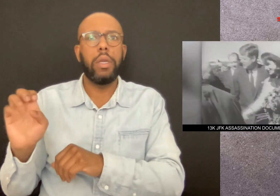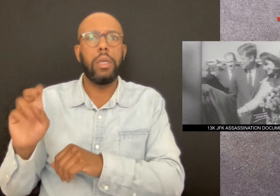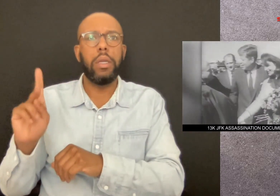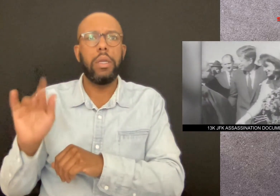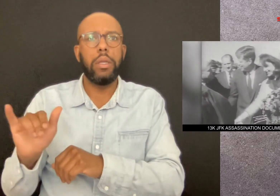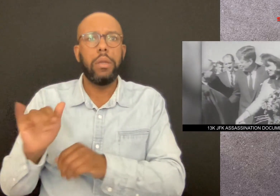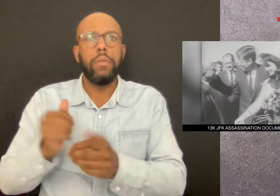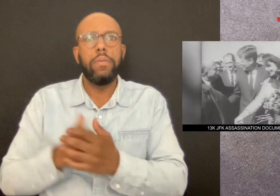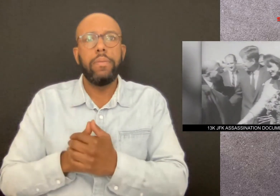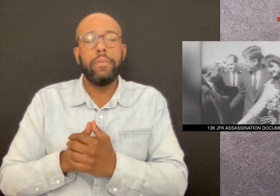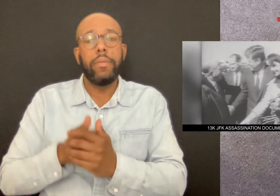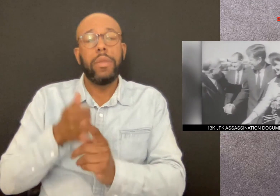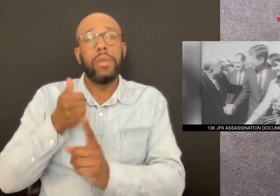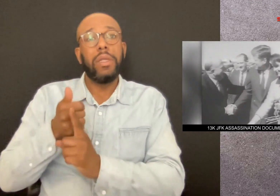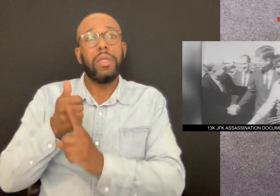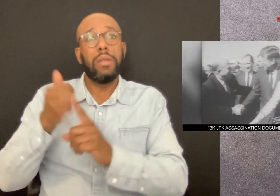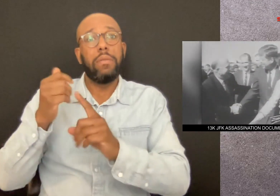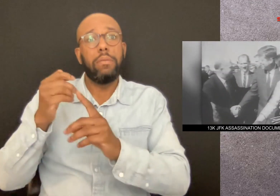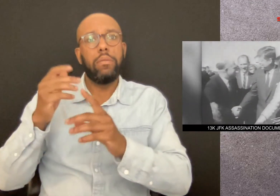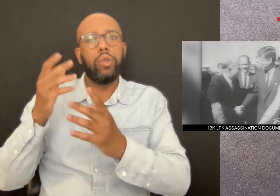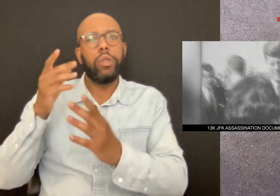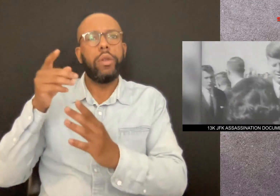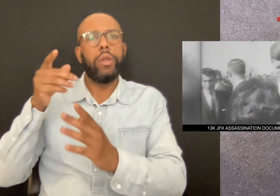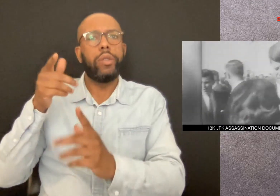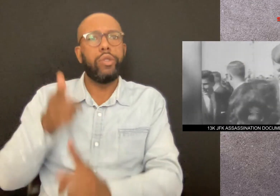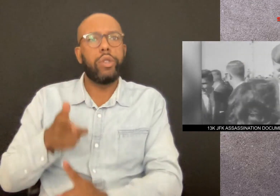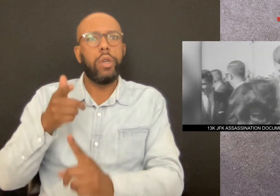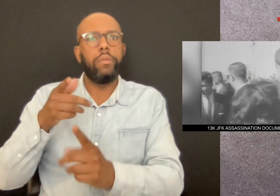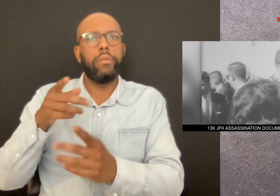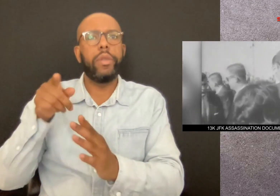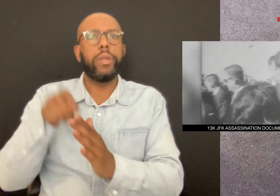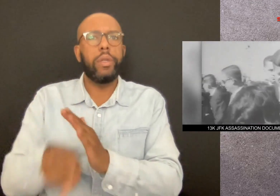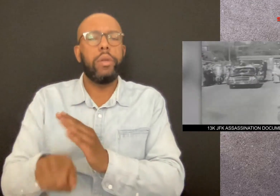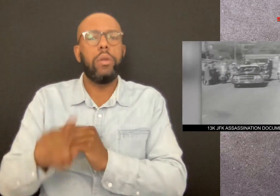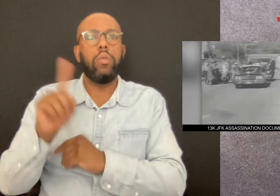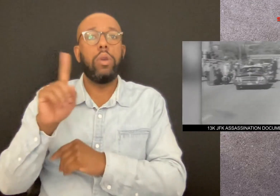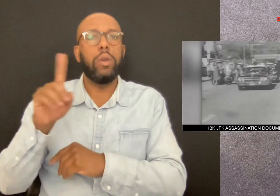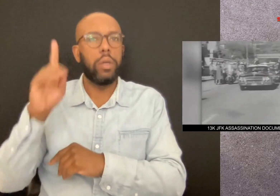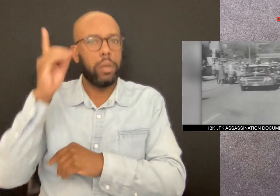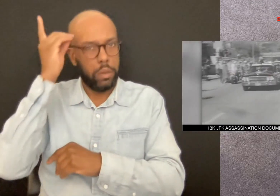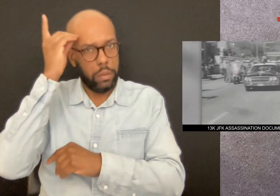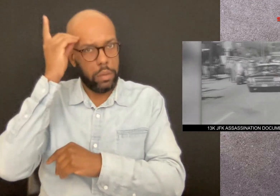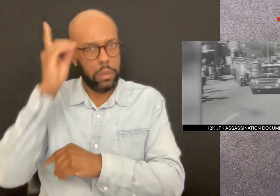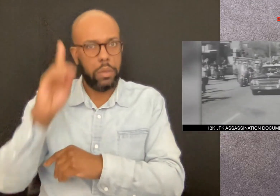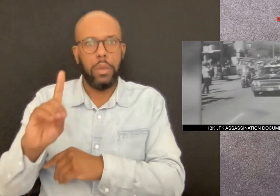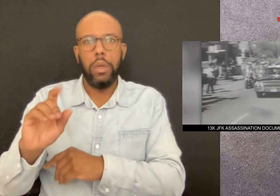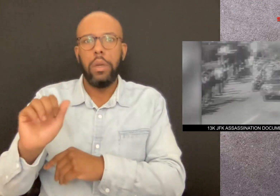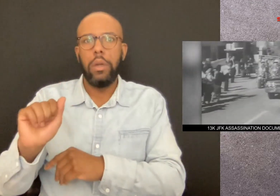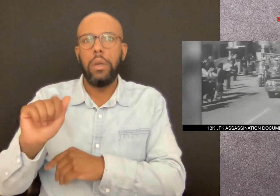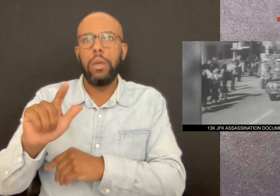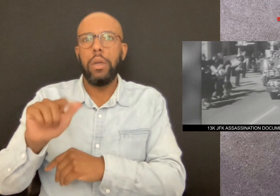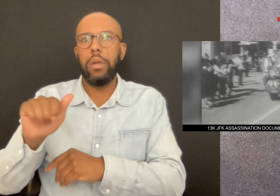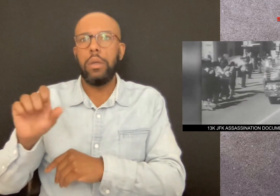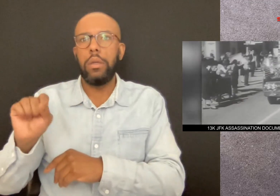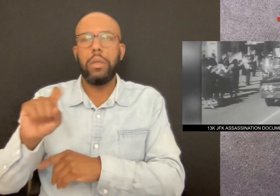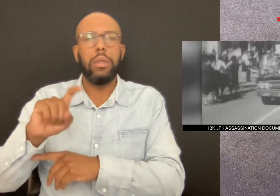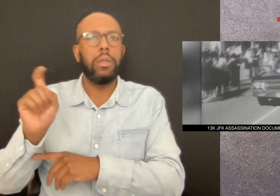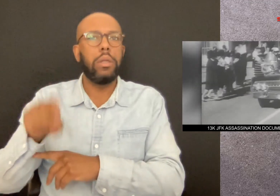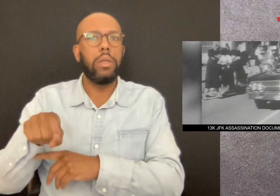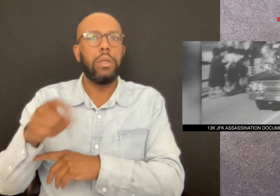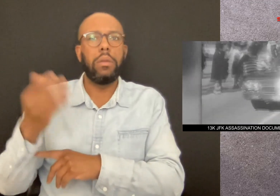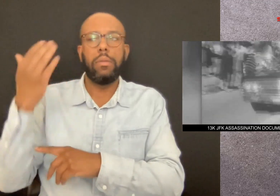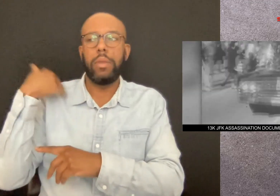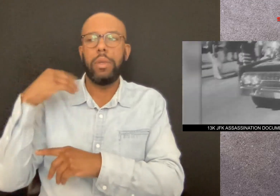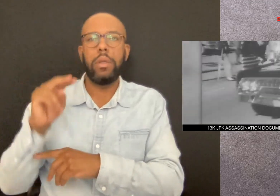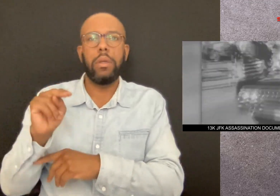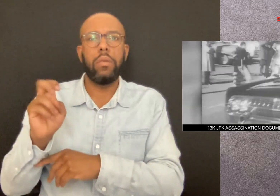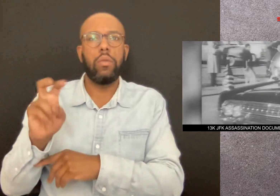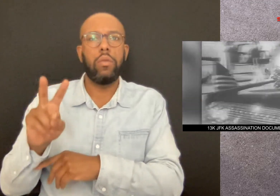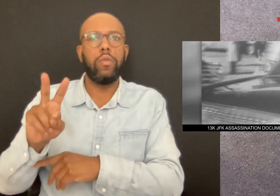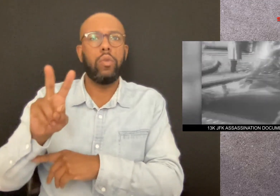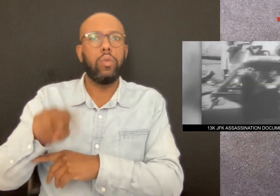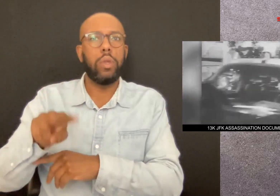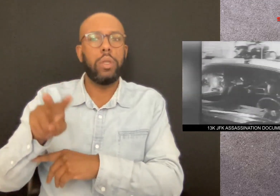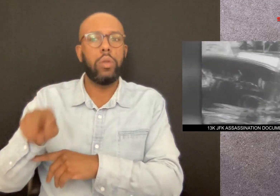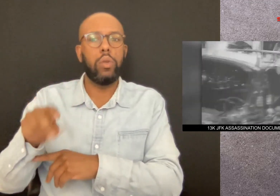of President John F. Kennedy Kennedy was shot and killed in Dallas Texas on November 22, 1963